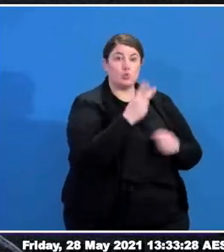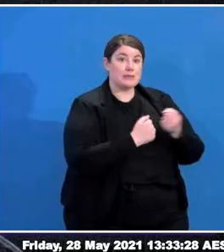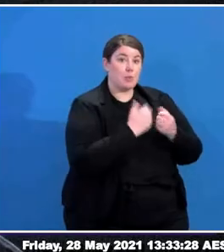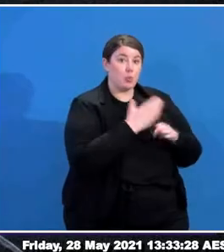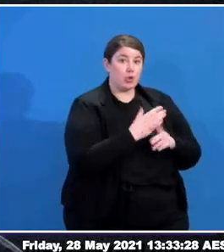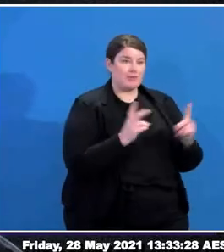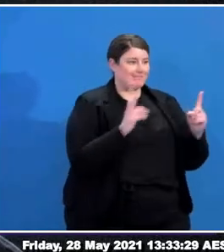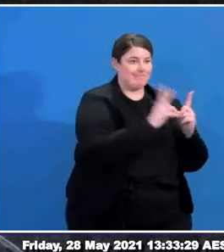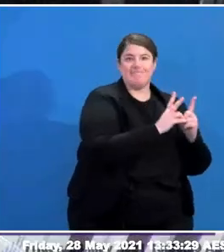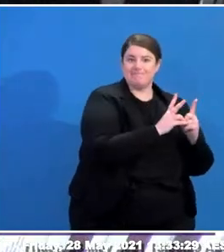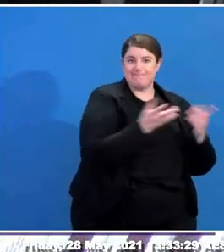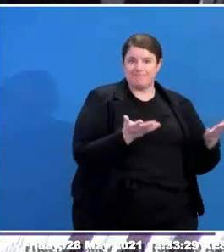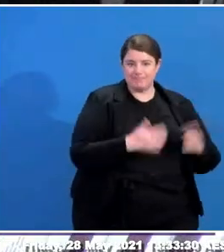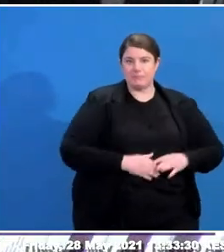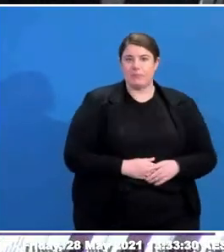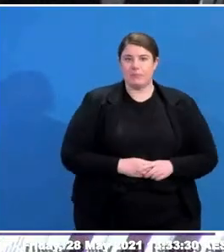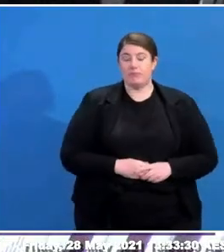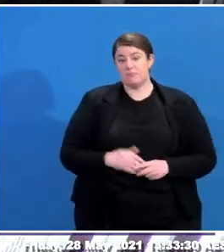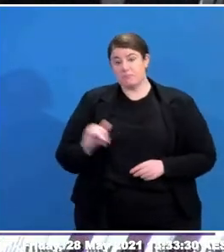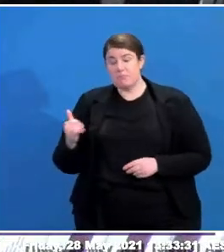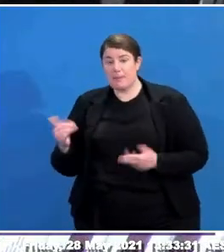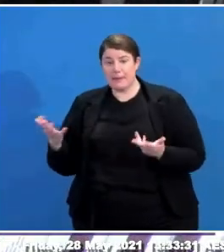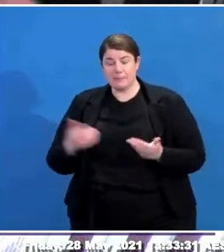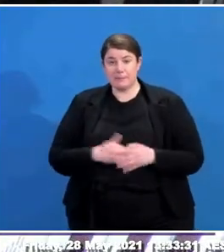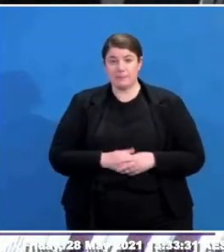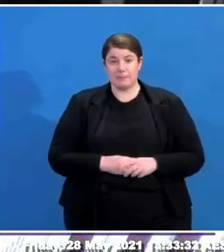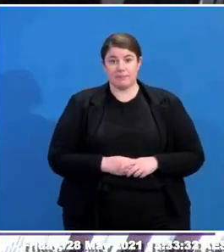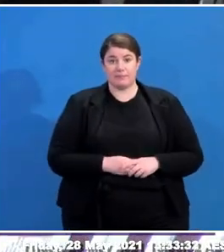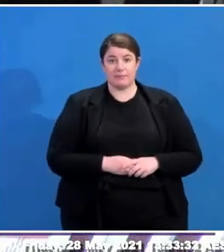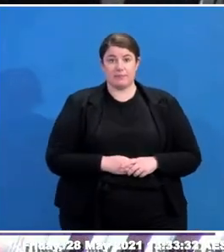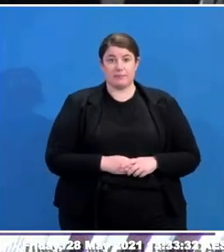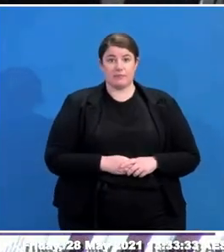MR McNAUGHTON: That could be an example, yes. I want to separate this from the case study we spent days on,